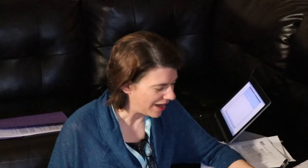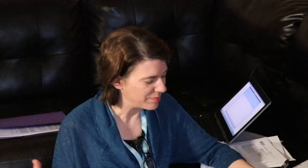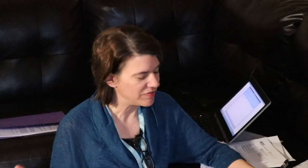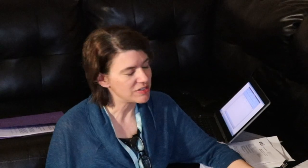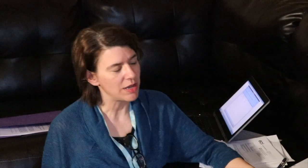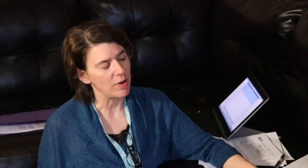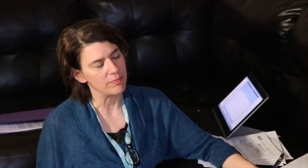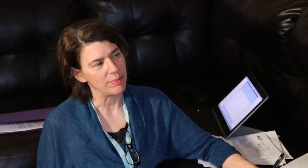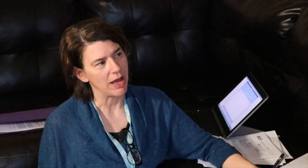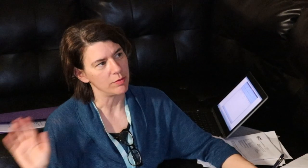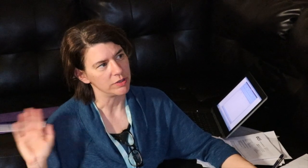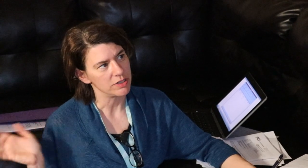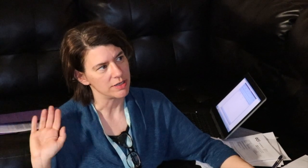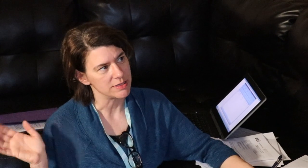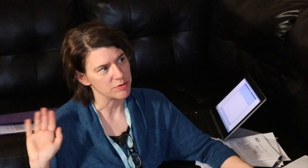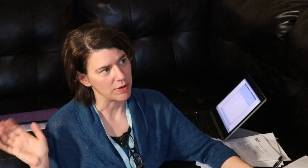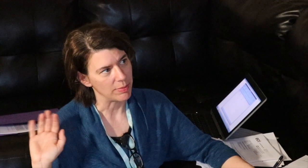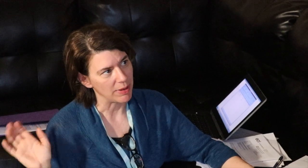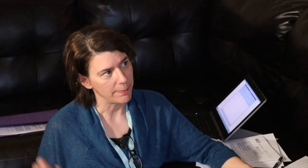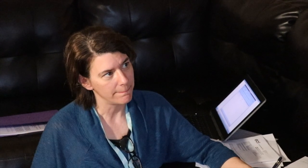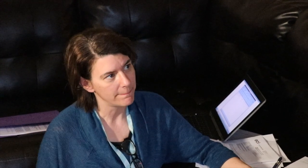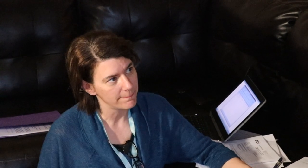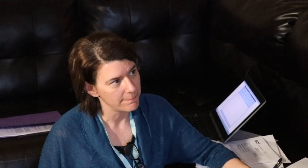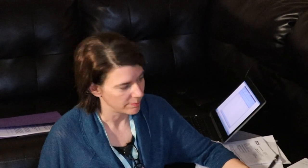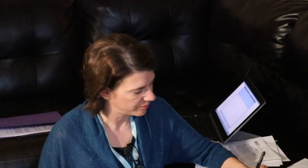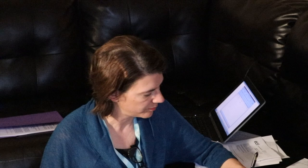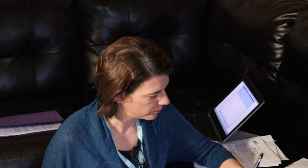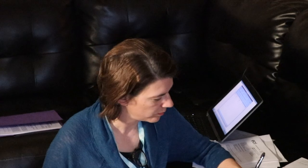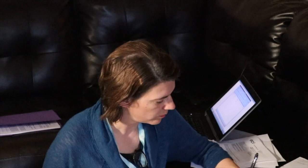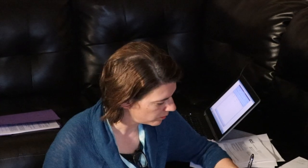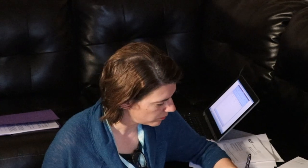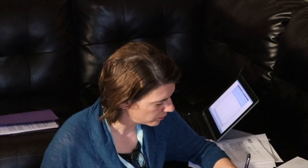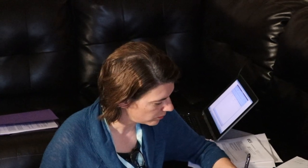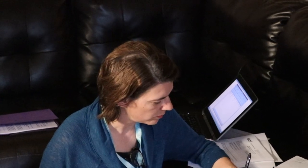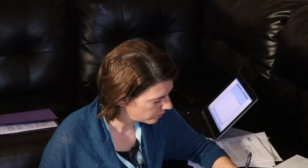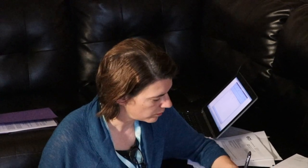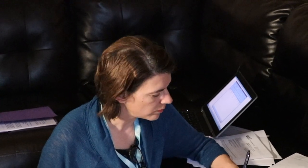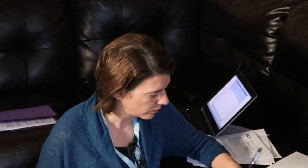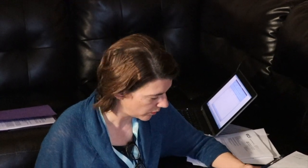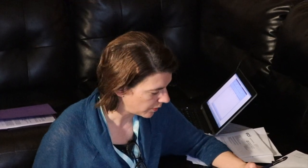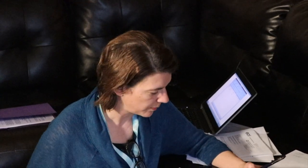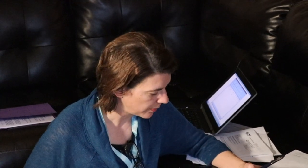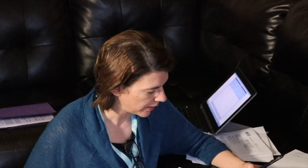If you say wave bye bye will he attempt to wave bye bye? No, he will try to mimic and say it.